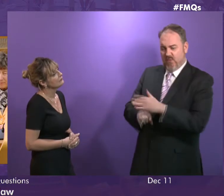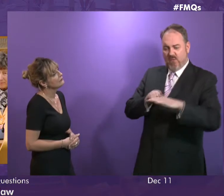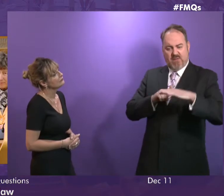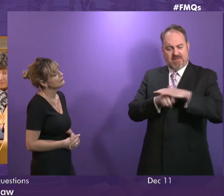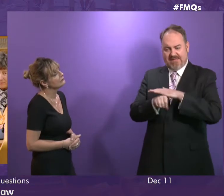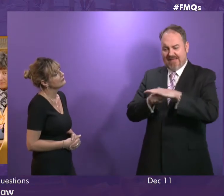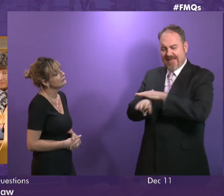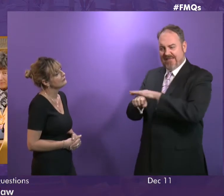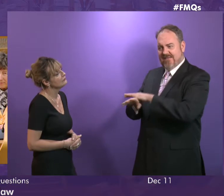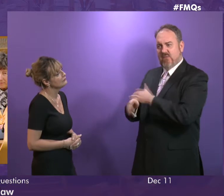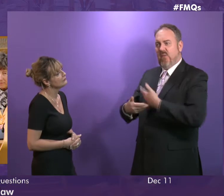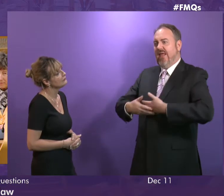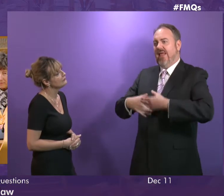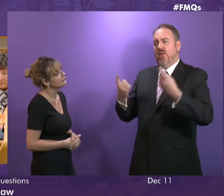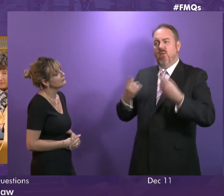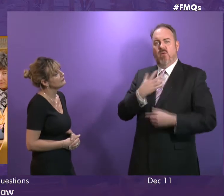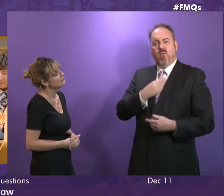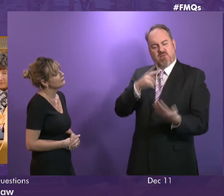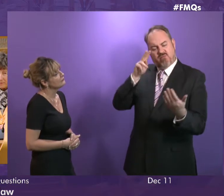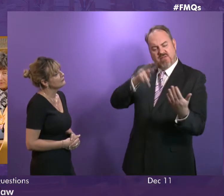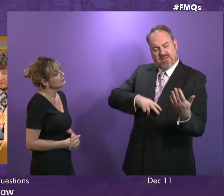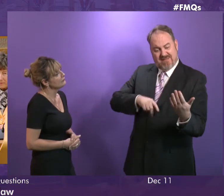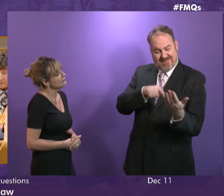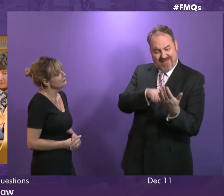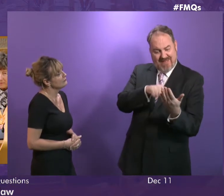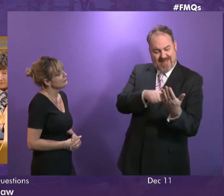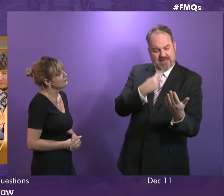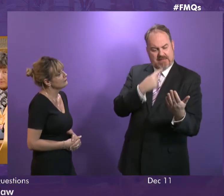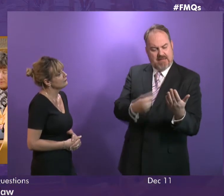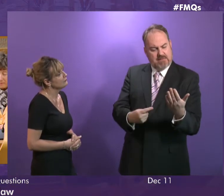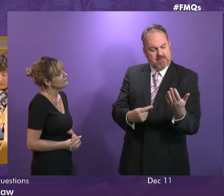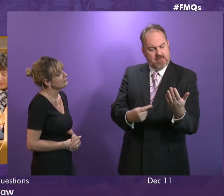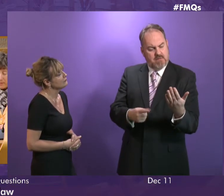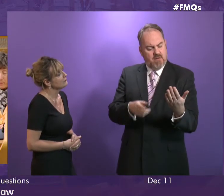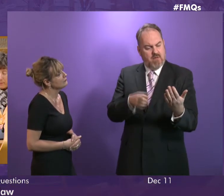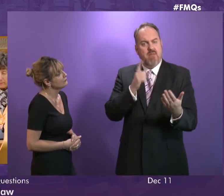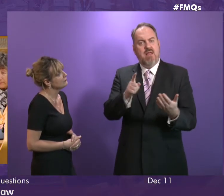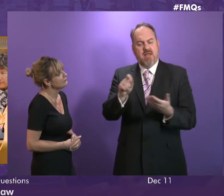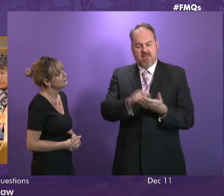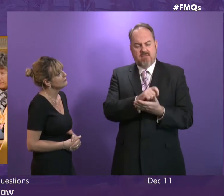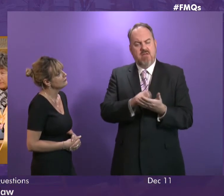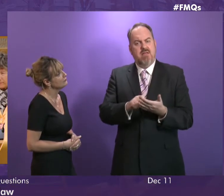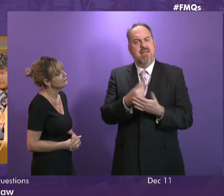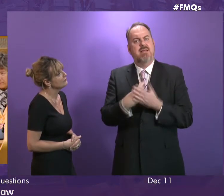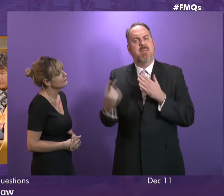requested it, said in writing that the vote was “a once in a generation”